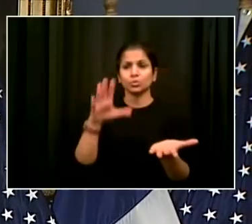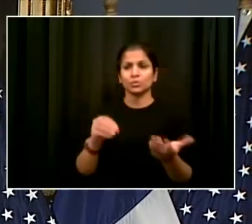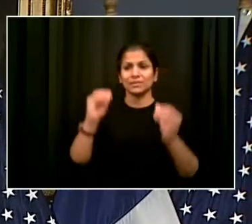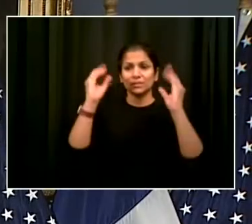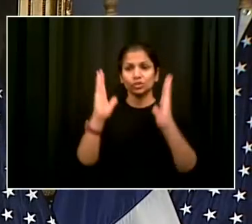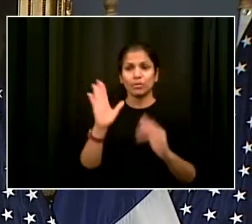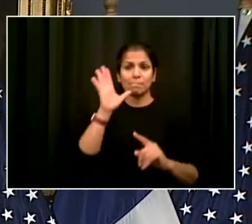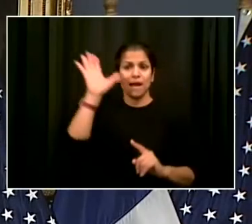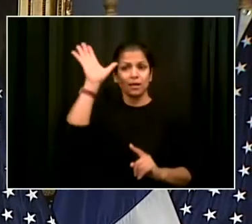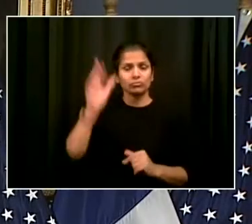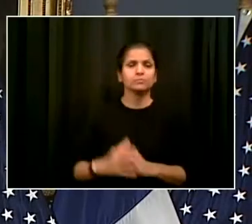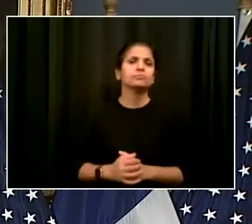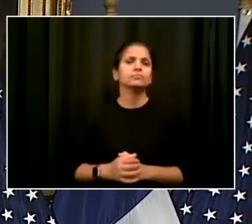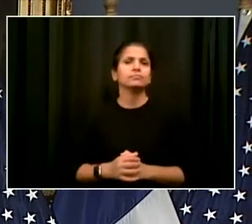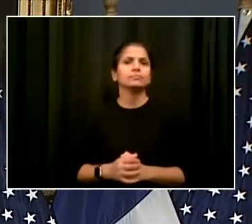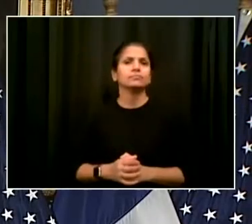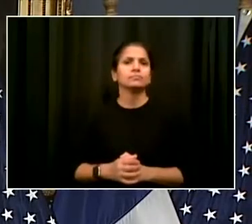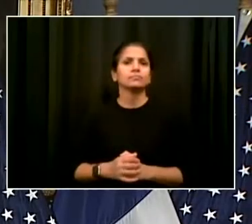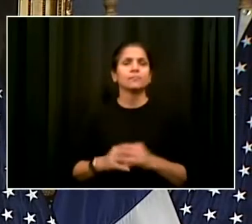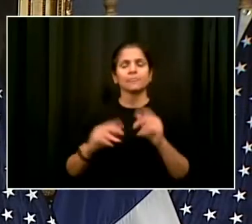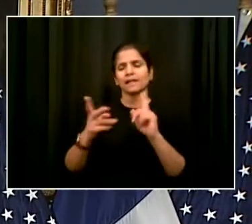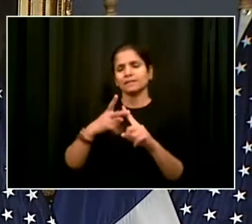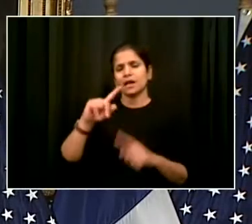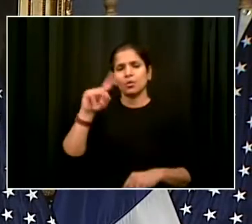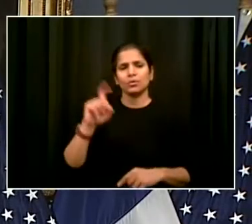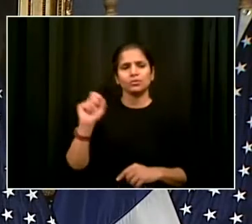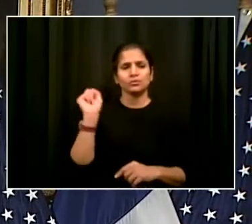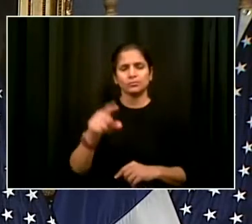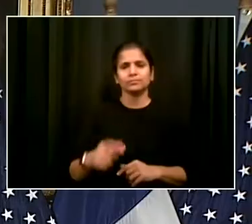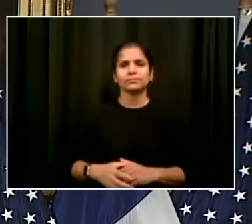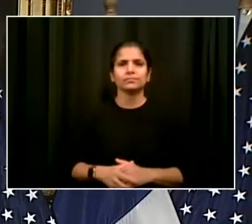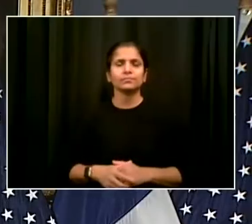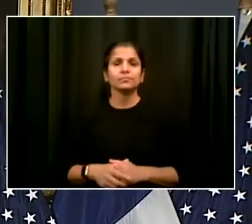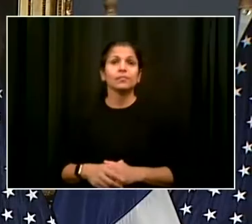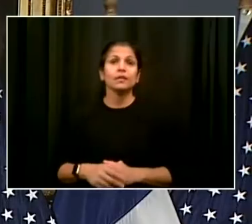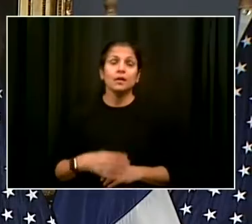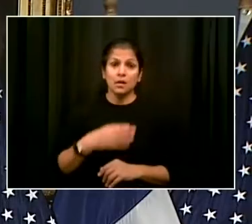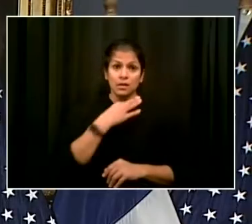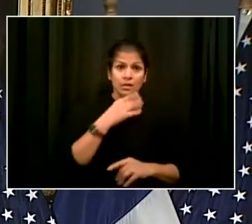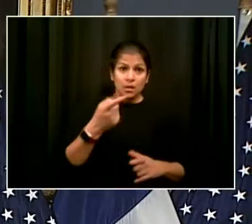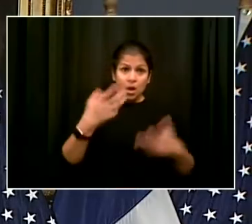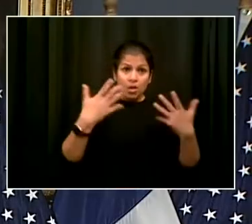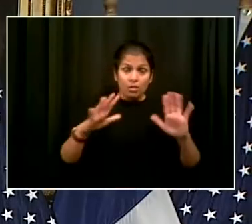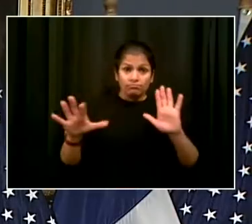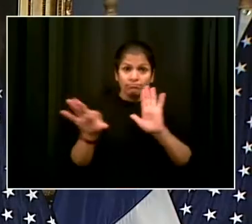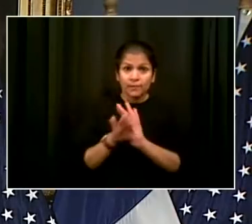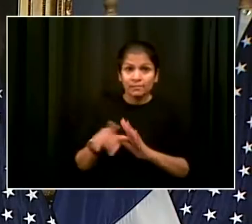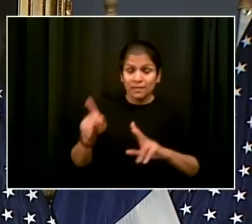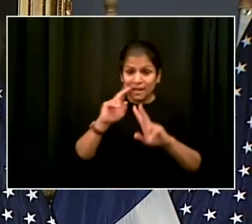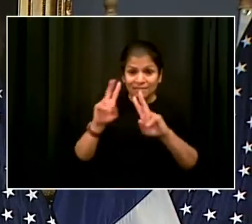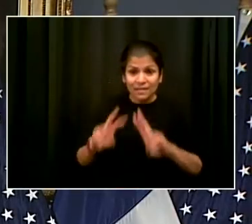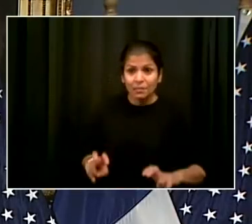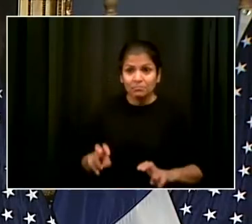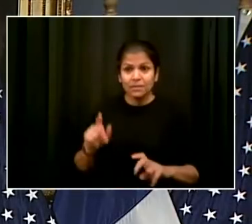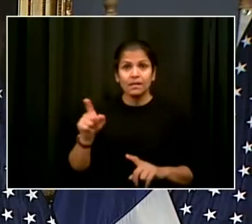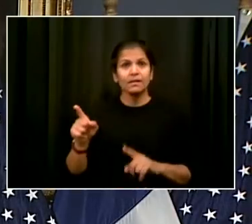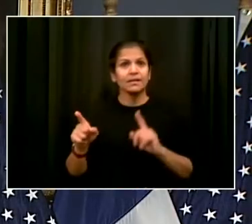GO AHEAD LESLIE. Reporter: